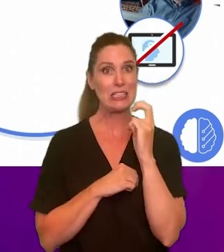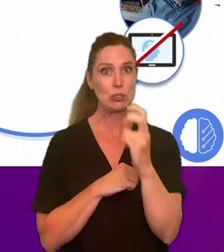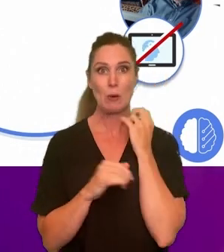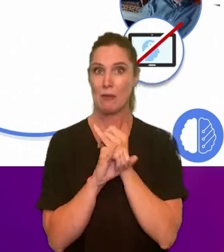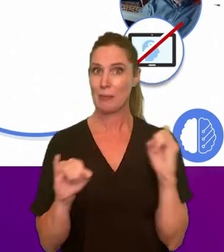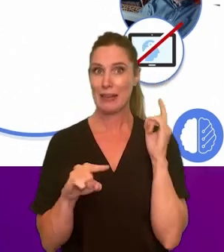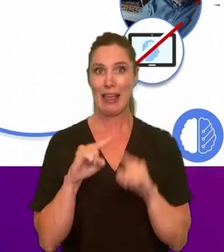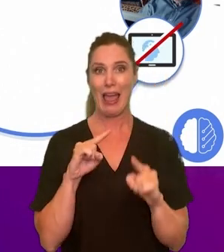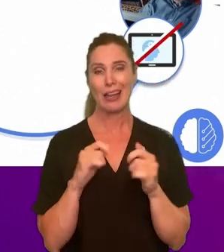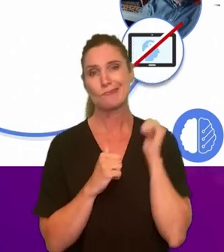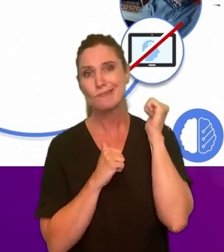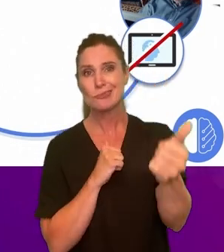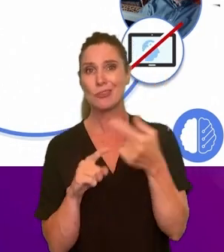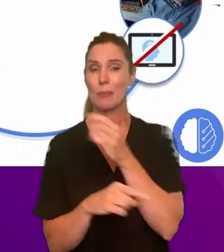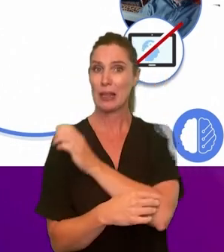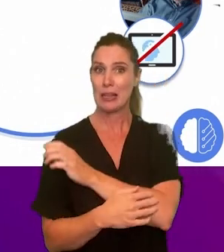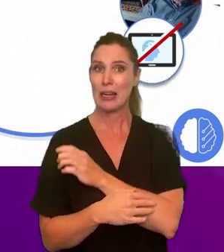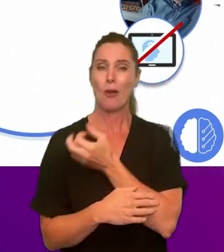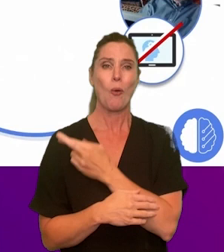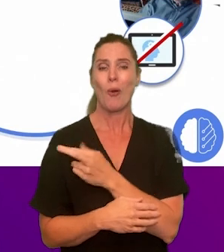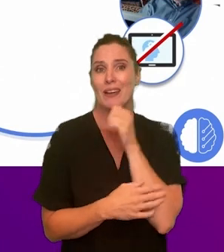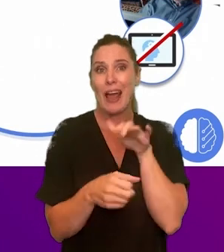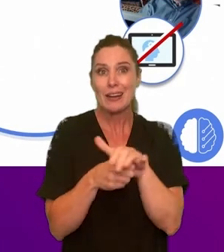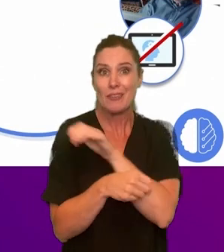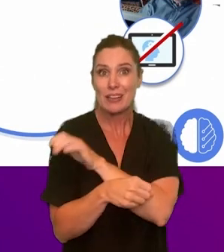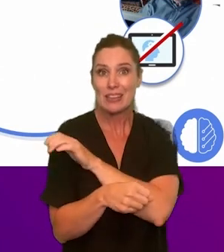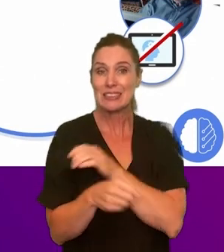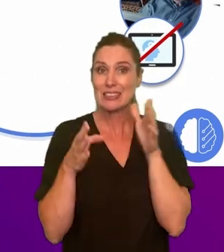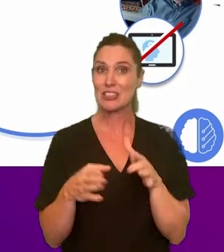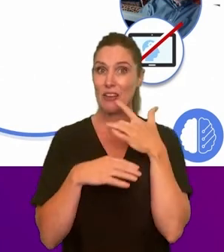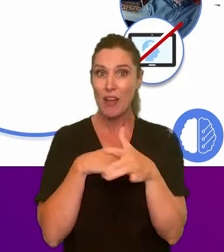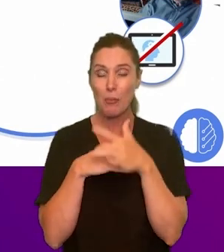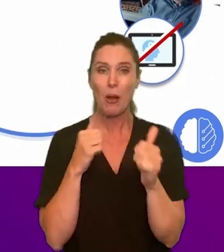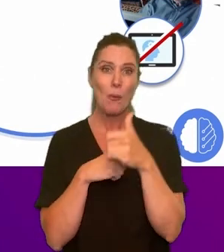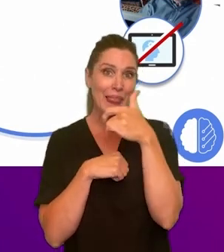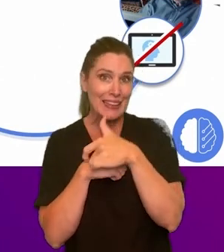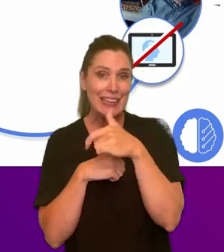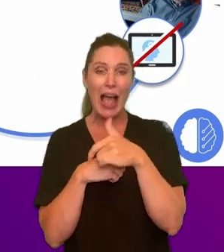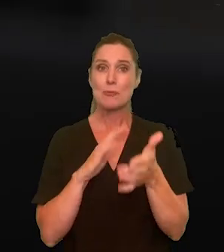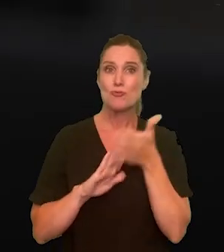their distance from the clinic, or the lack of clinicians available with the time or space to run interventions.